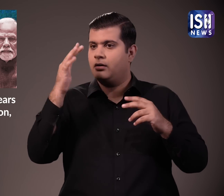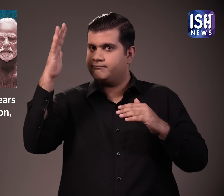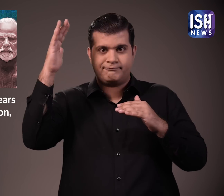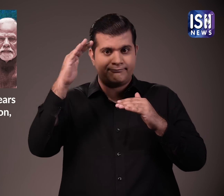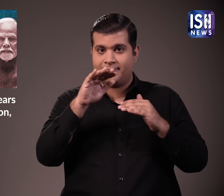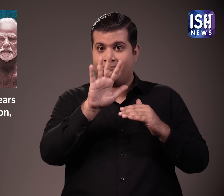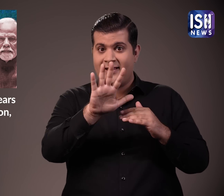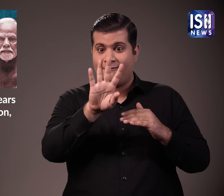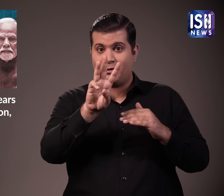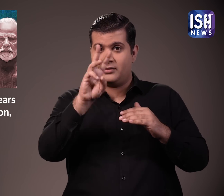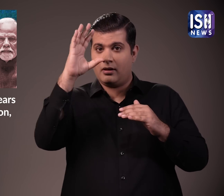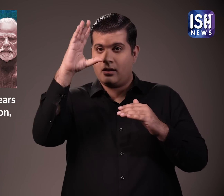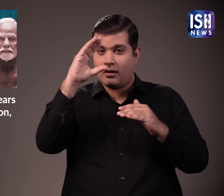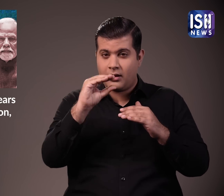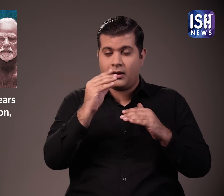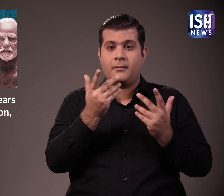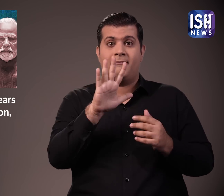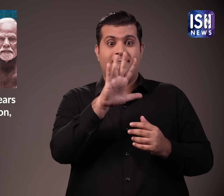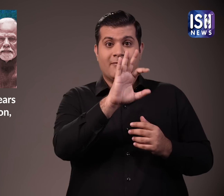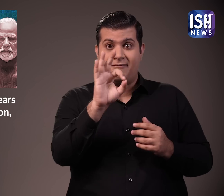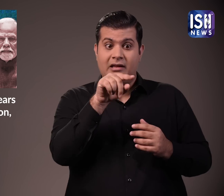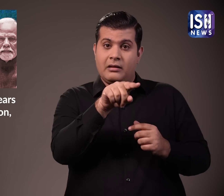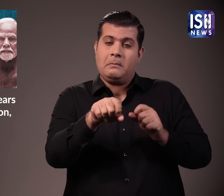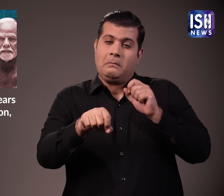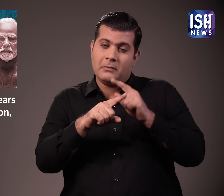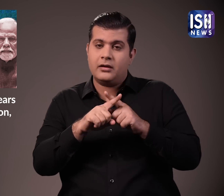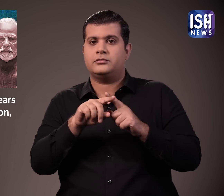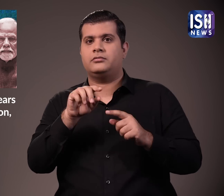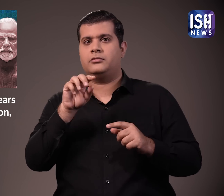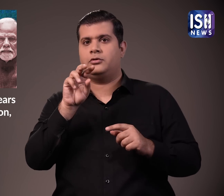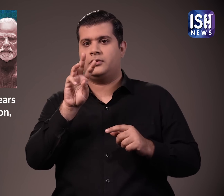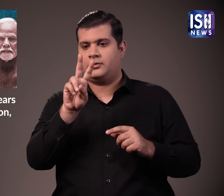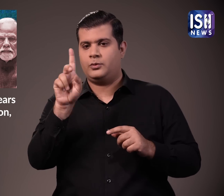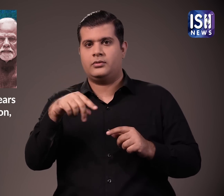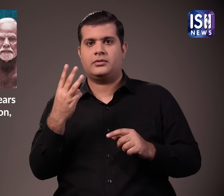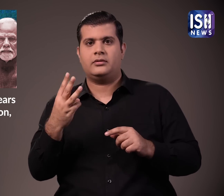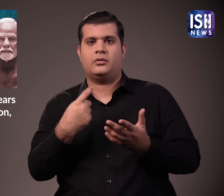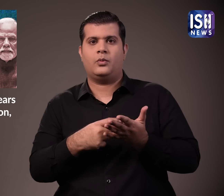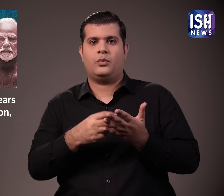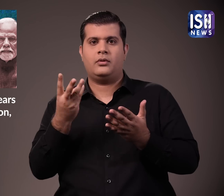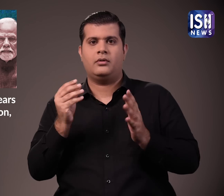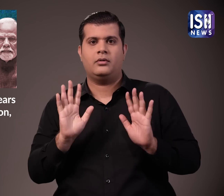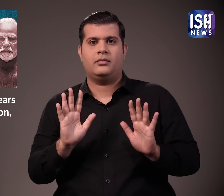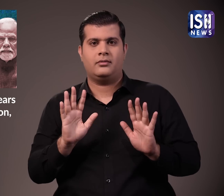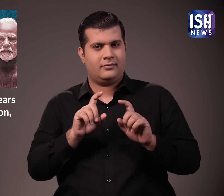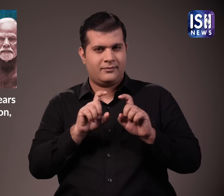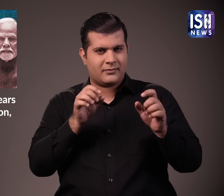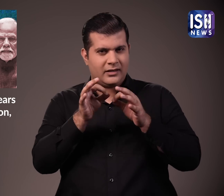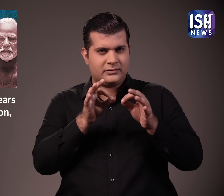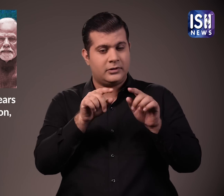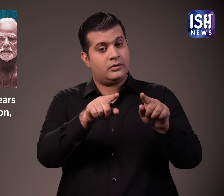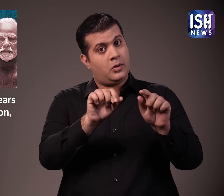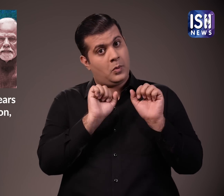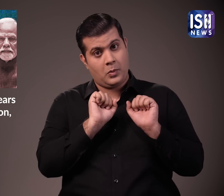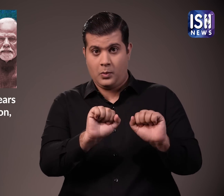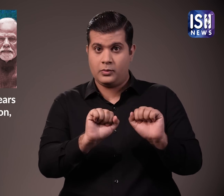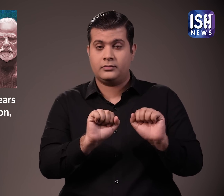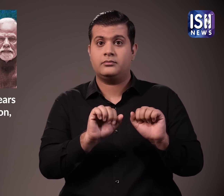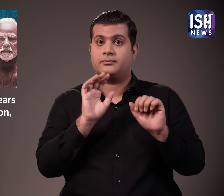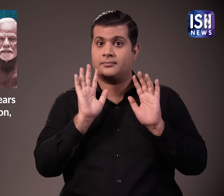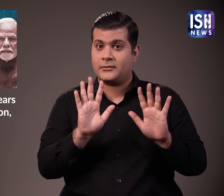and say for instance the number reduces to 500 members, two third will be calculated on that number.